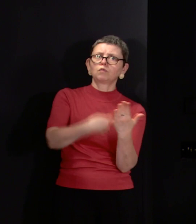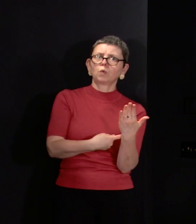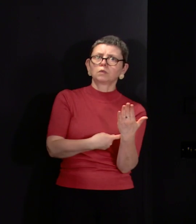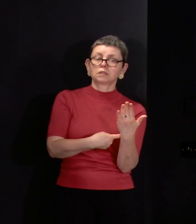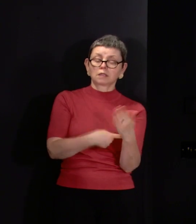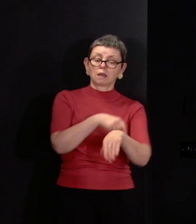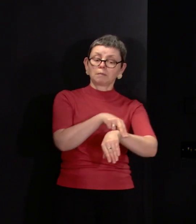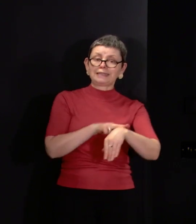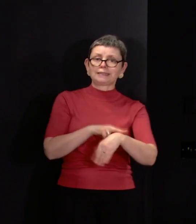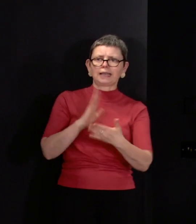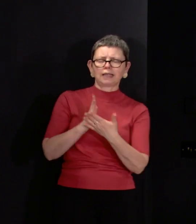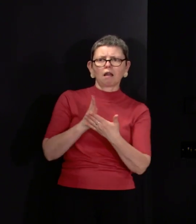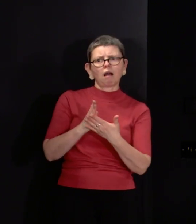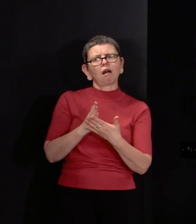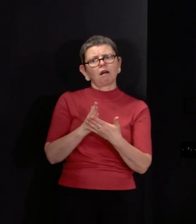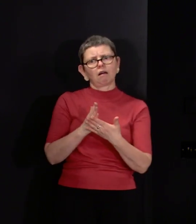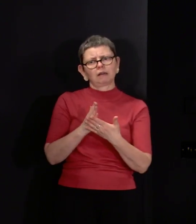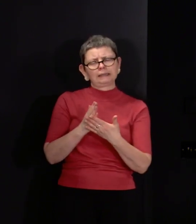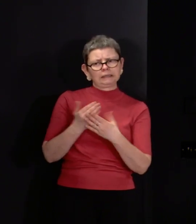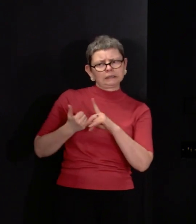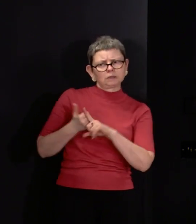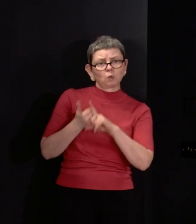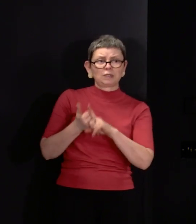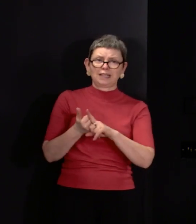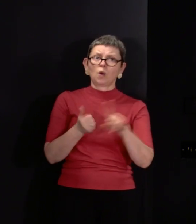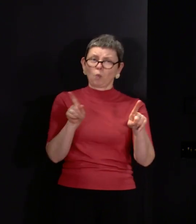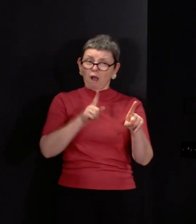application of what I acknowledge, as the First Minister has just said, are very